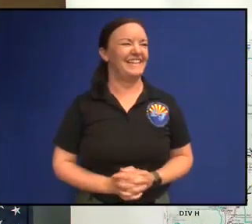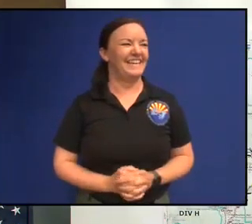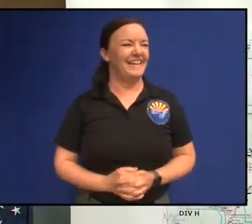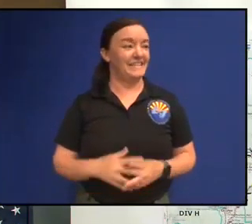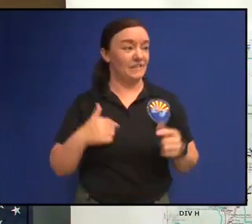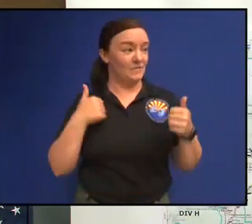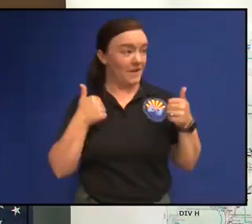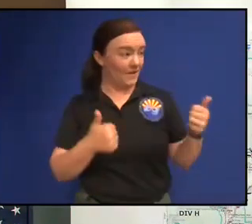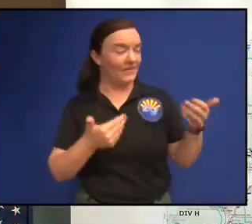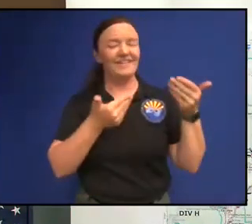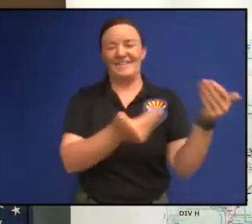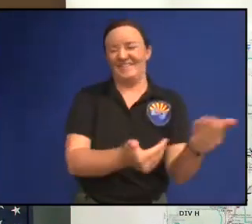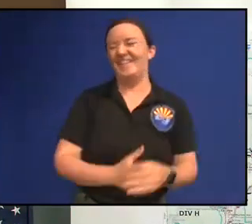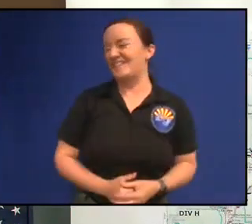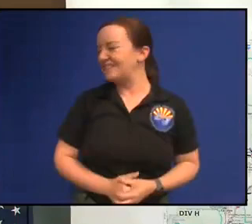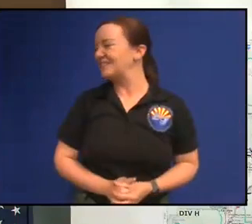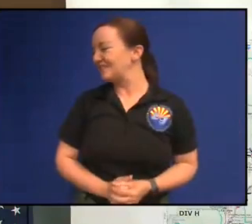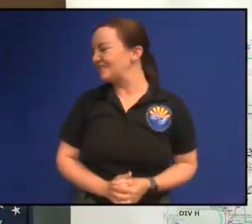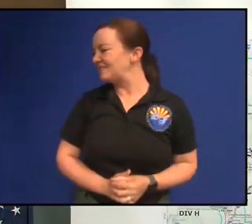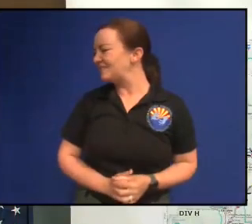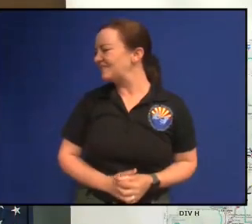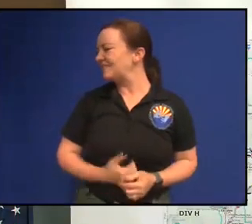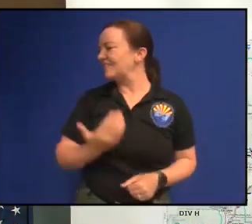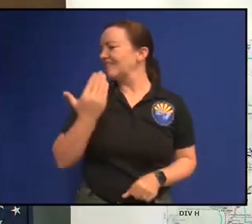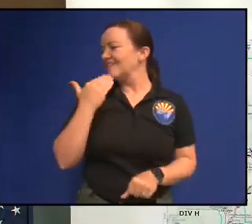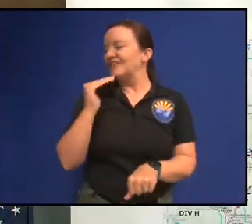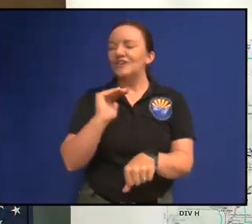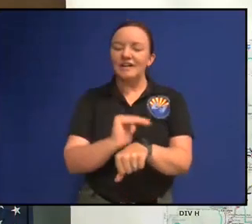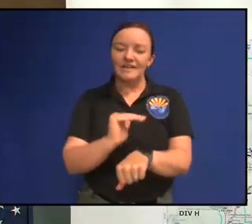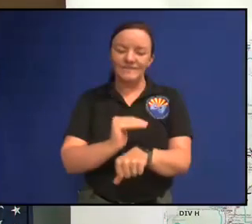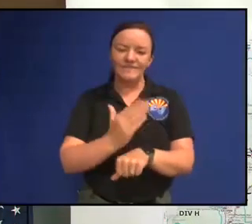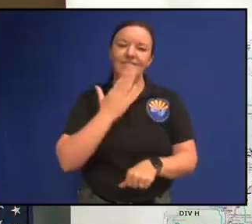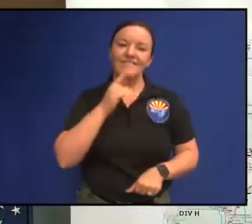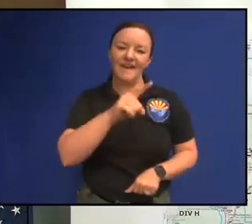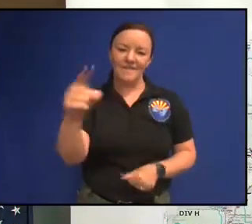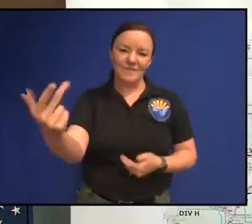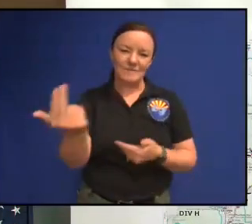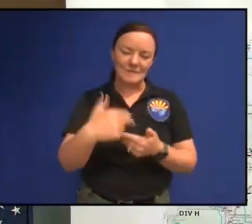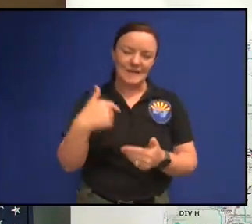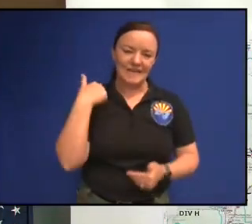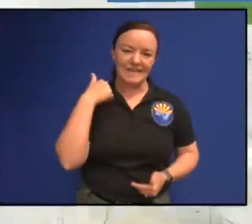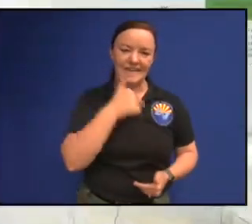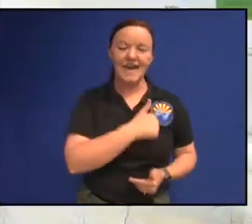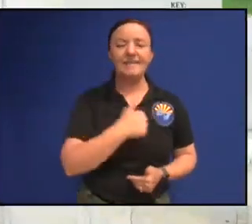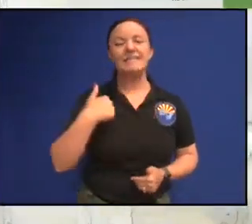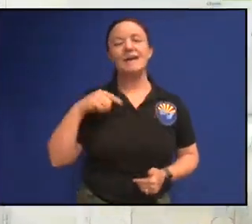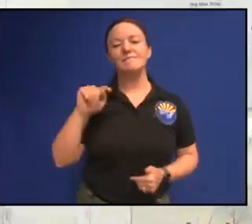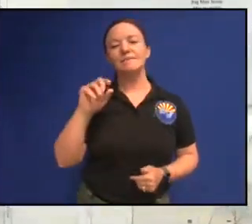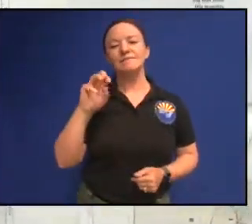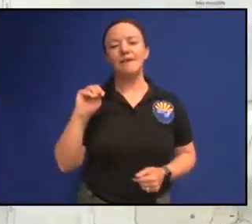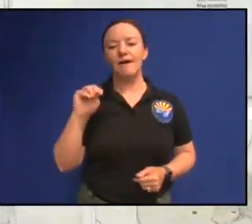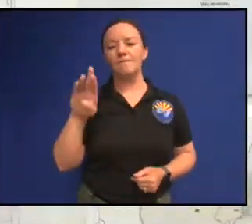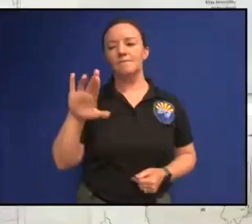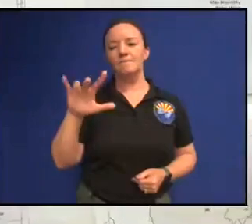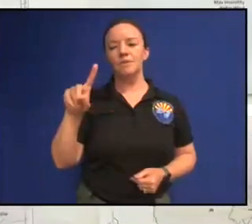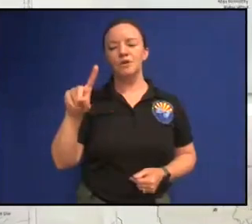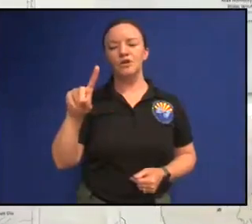METEOROLOGIST -- THANKS FOR JOINING IN. GOOD TO BE BACK WITH YOU, TOM BIRD, INCIDENT